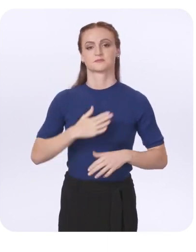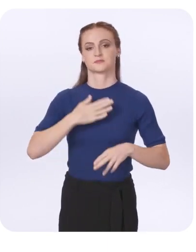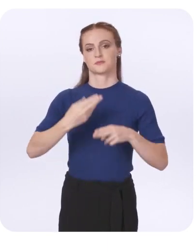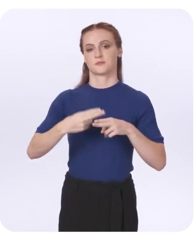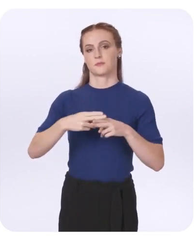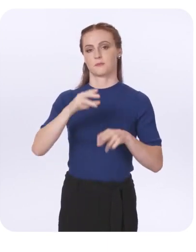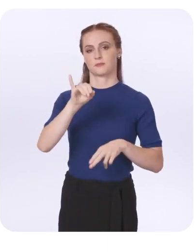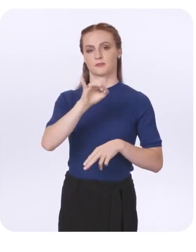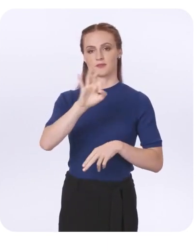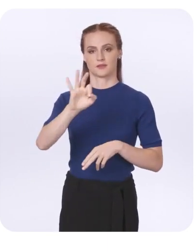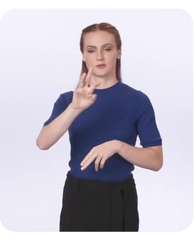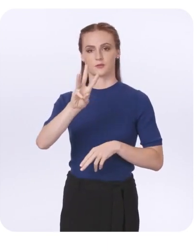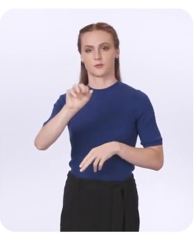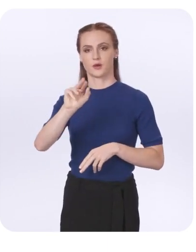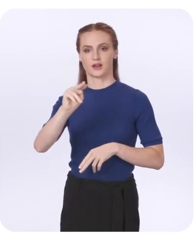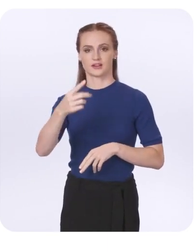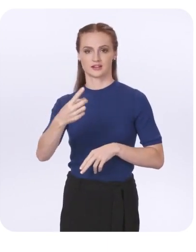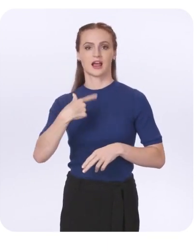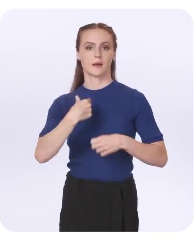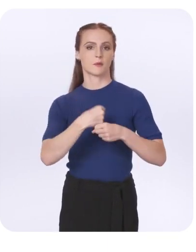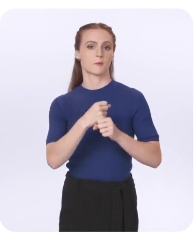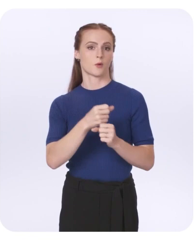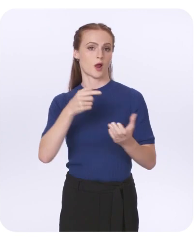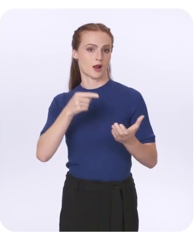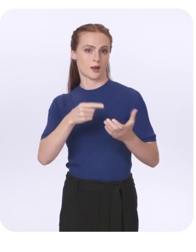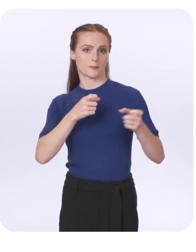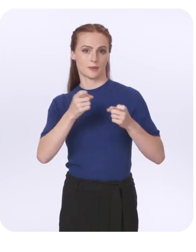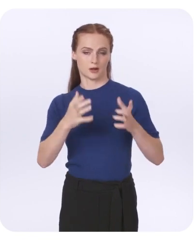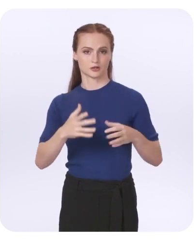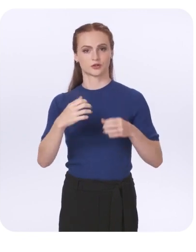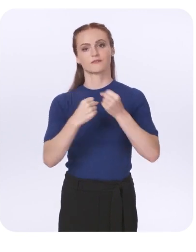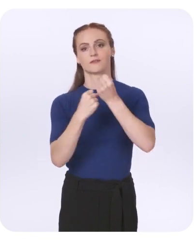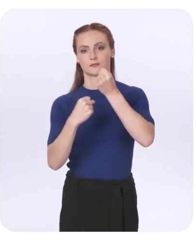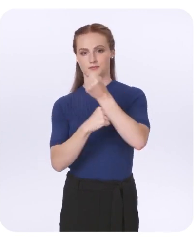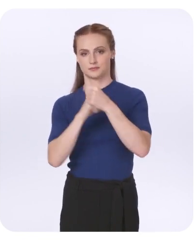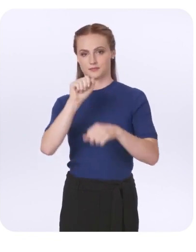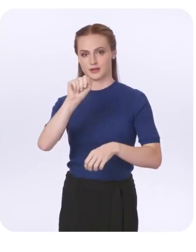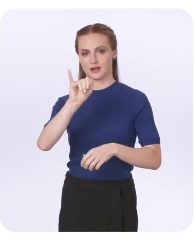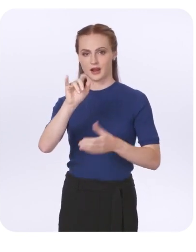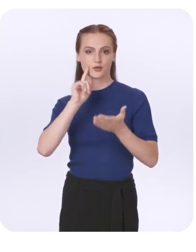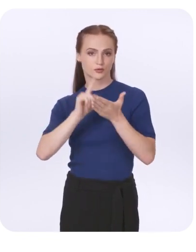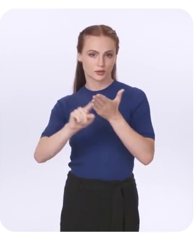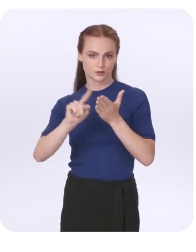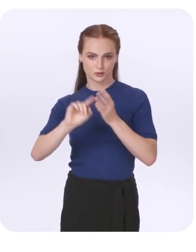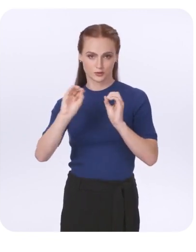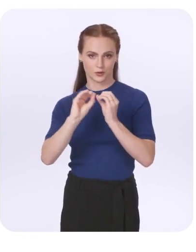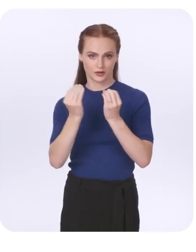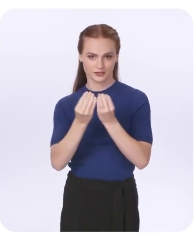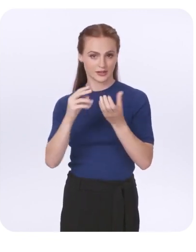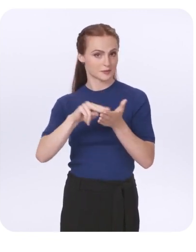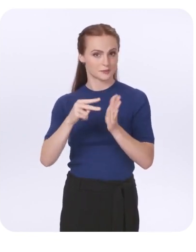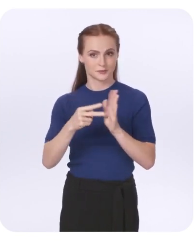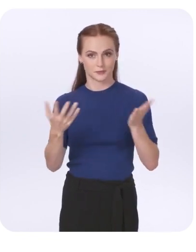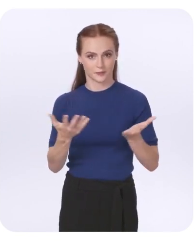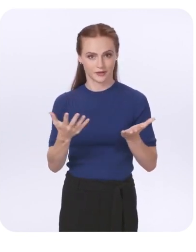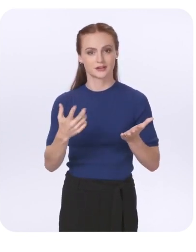I’m a Product Manager in our fundamental AI research organization. What that means is that, I try to understand customer needs,